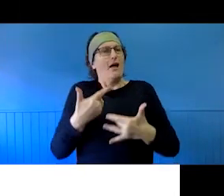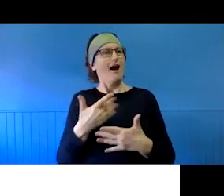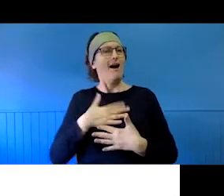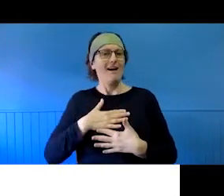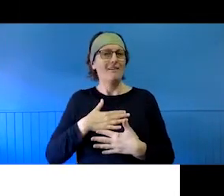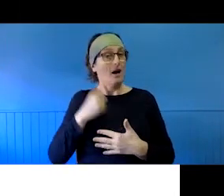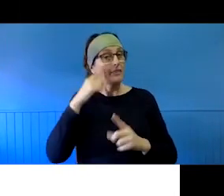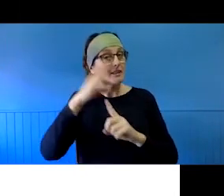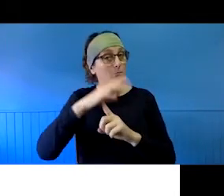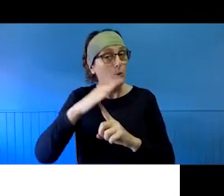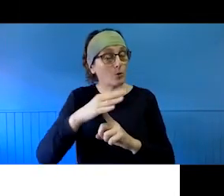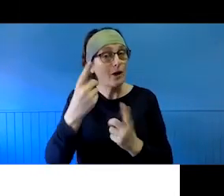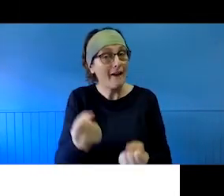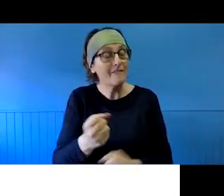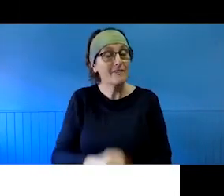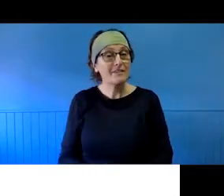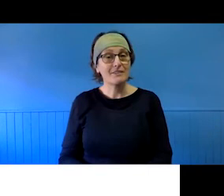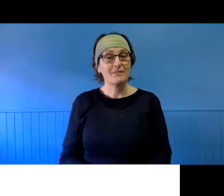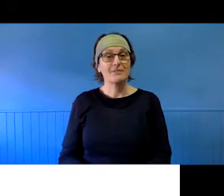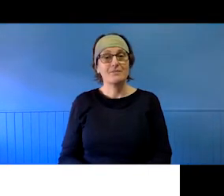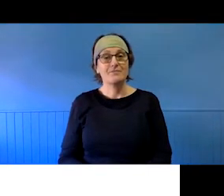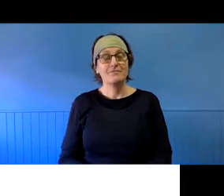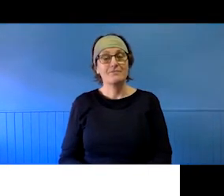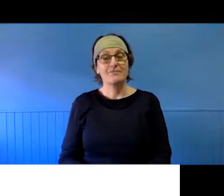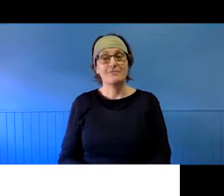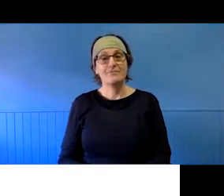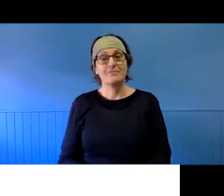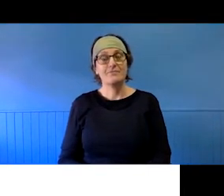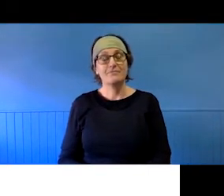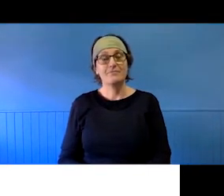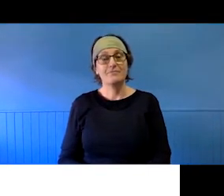important that we do that in our online environment. This is one way